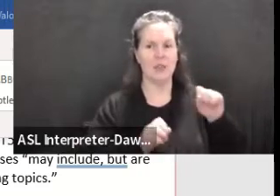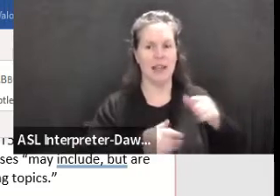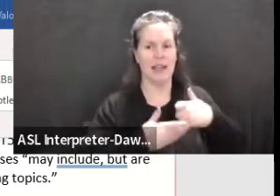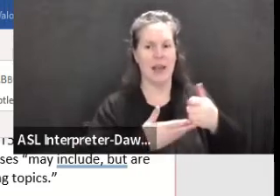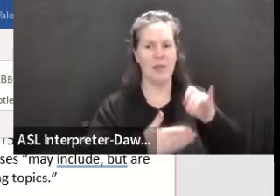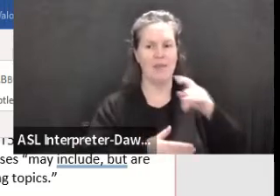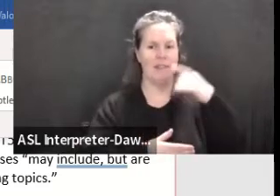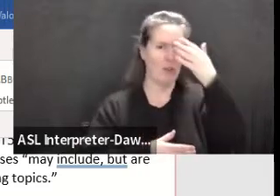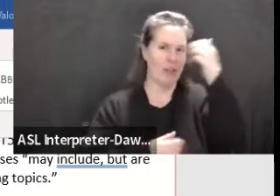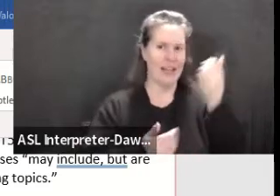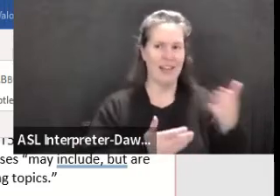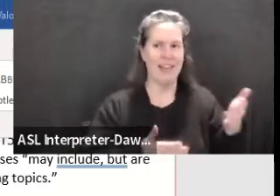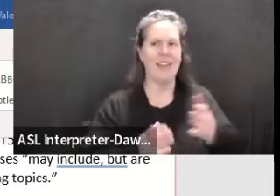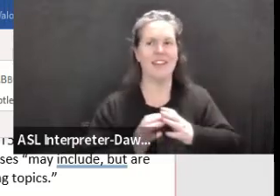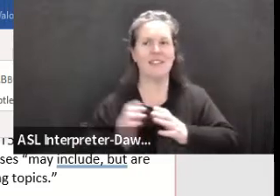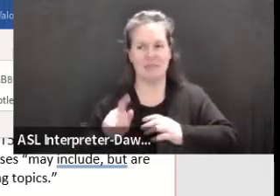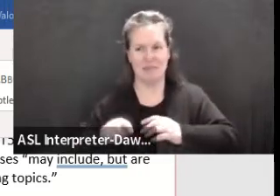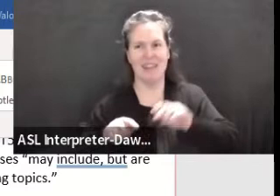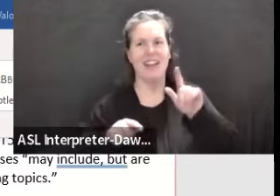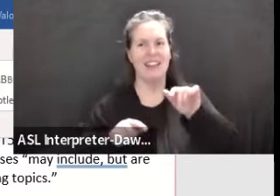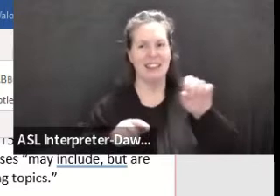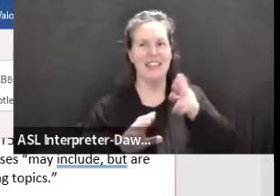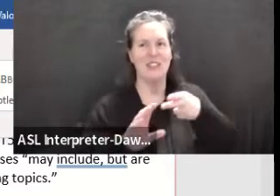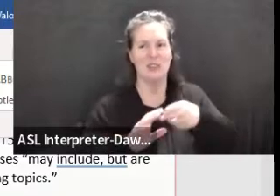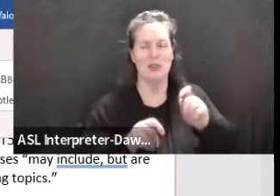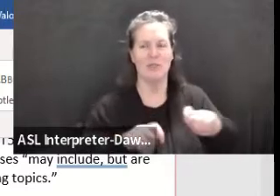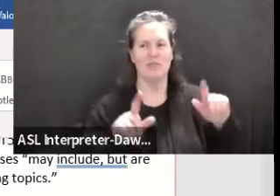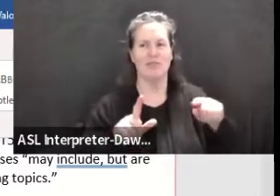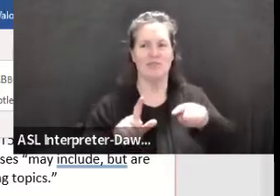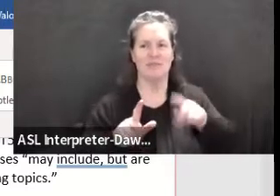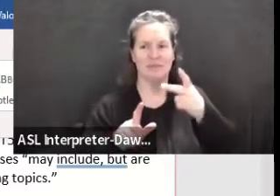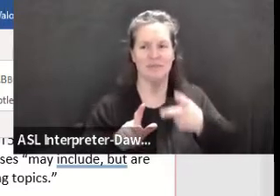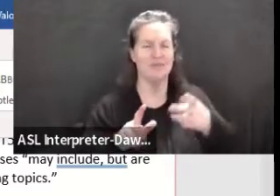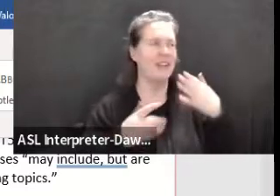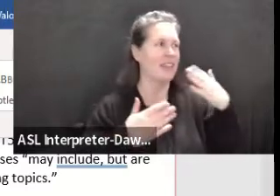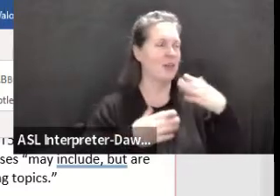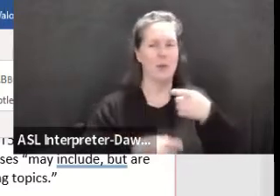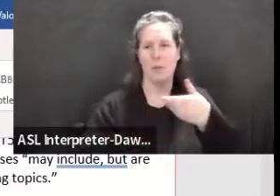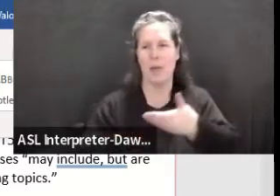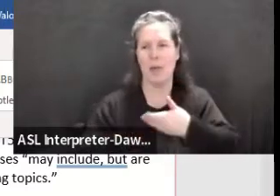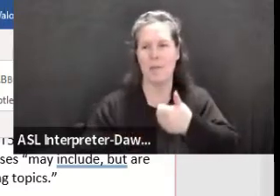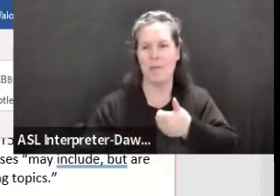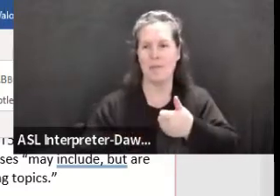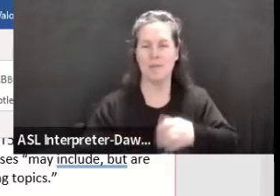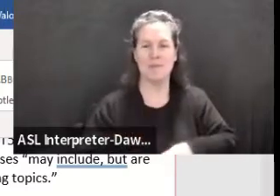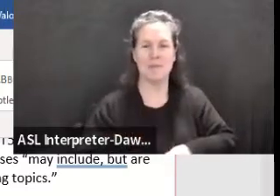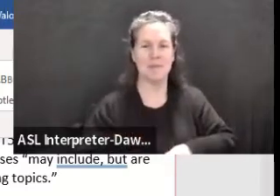So we'll both, there's Lee. Hi Lee, thank you. [Lee] You're welcome. [Paula] Yes, we'll, if you have any other questions